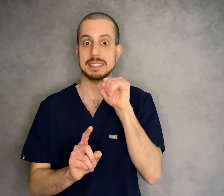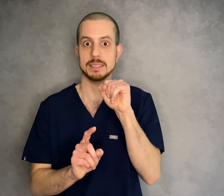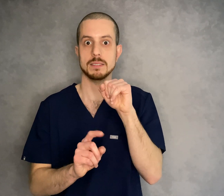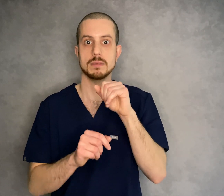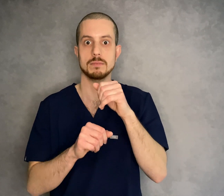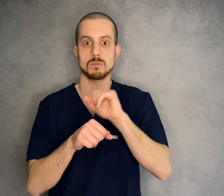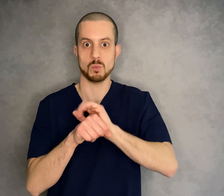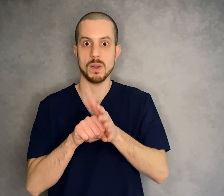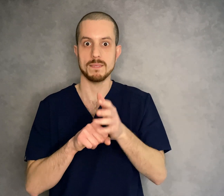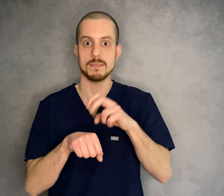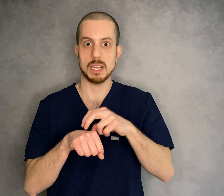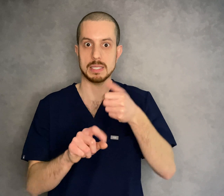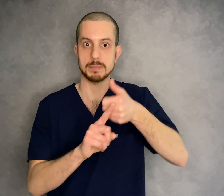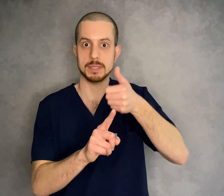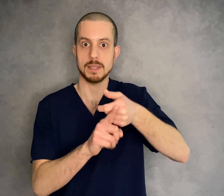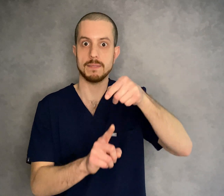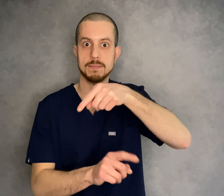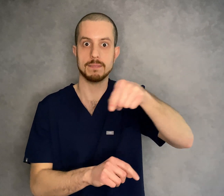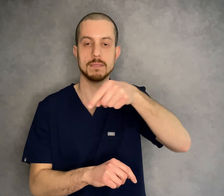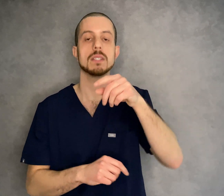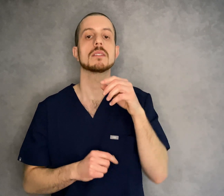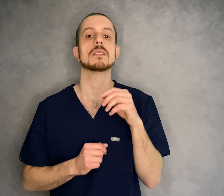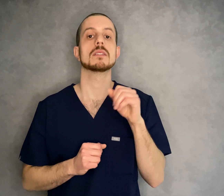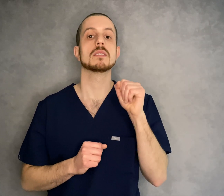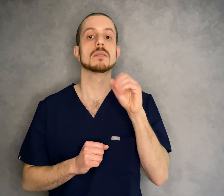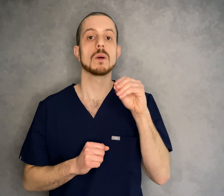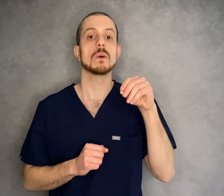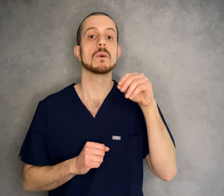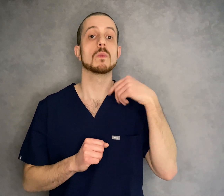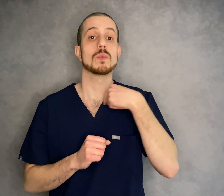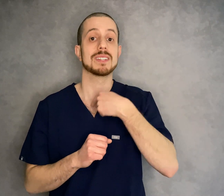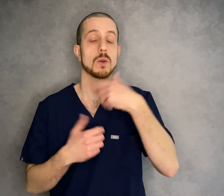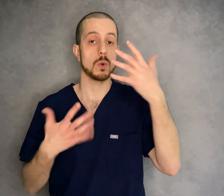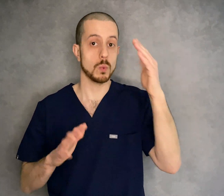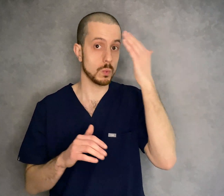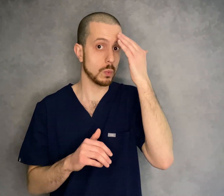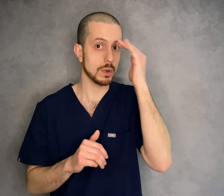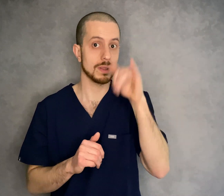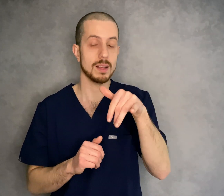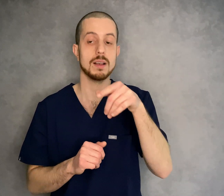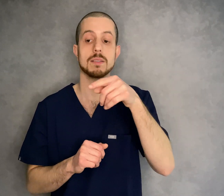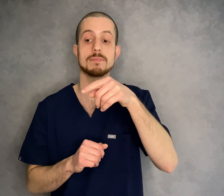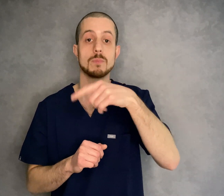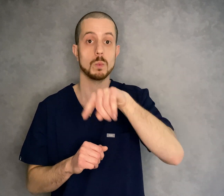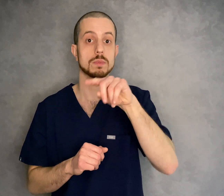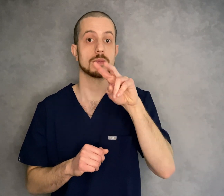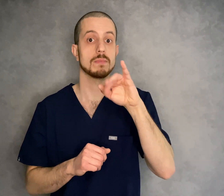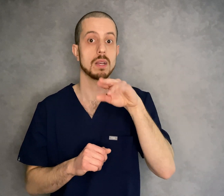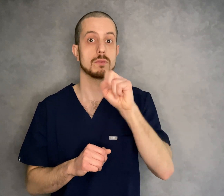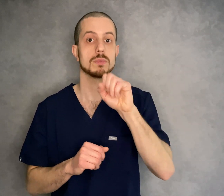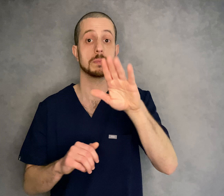These viruses are coronaviruses. So, we already know that for those viruses,